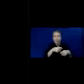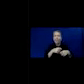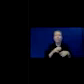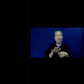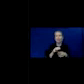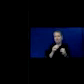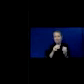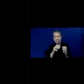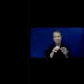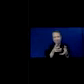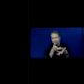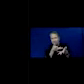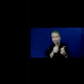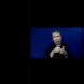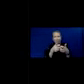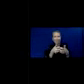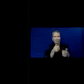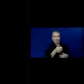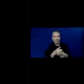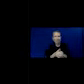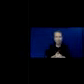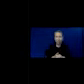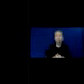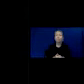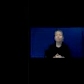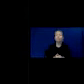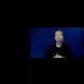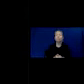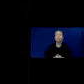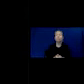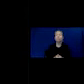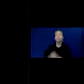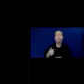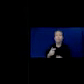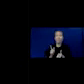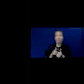The first thing we decided to do was do a job shadow.